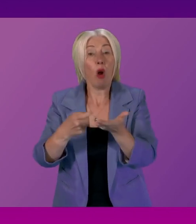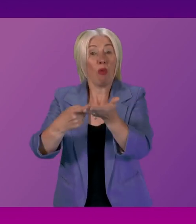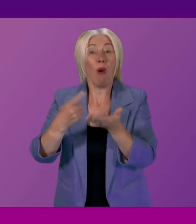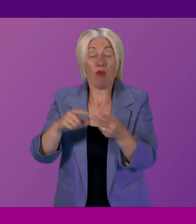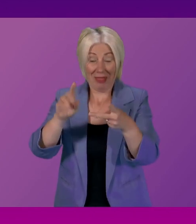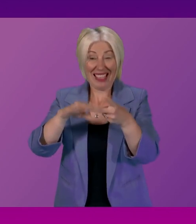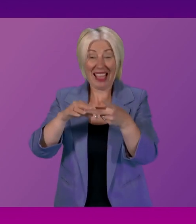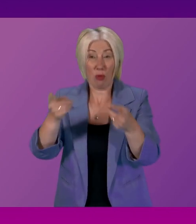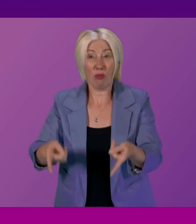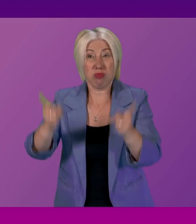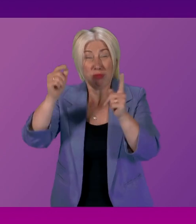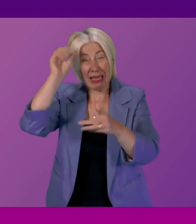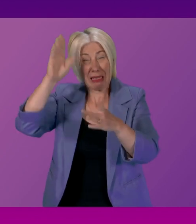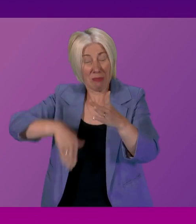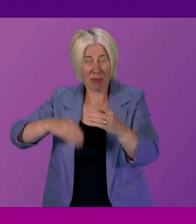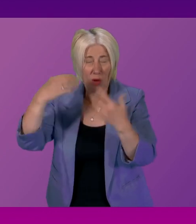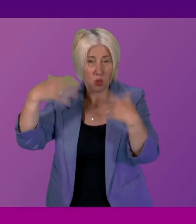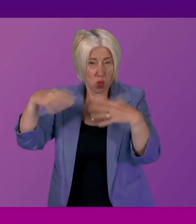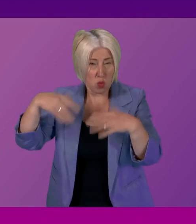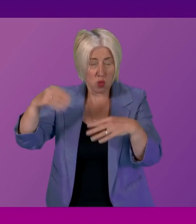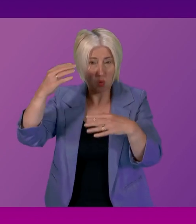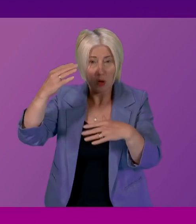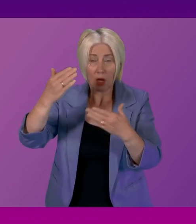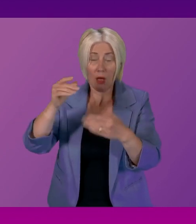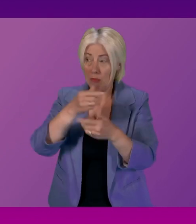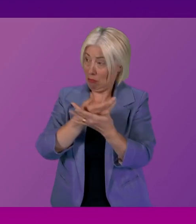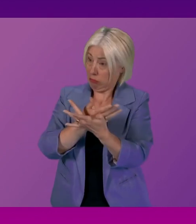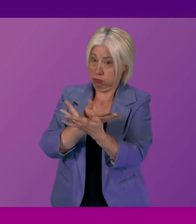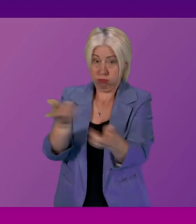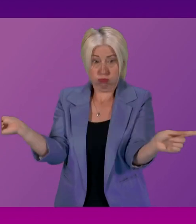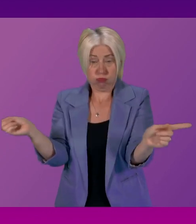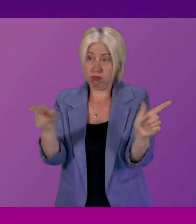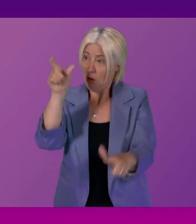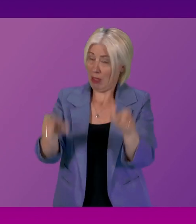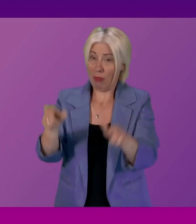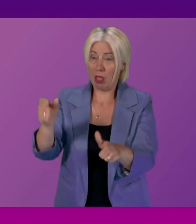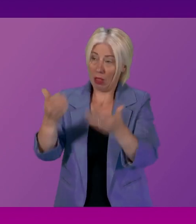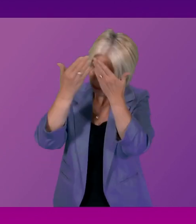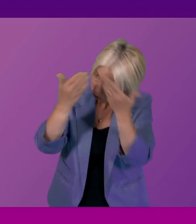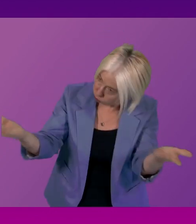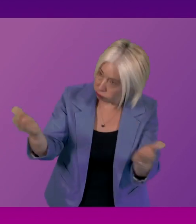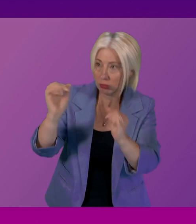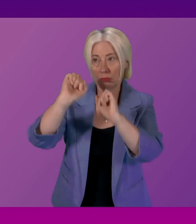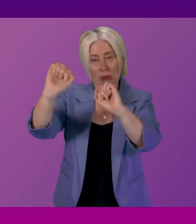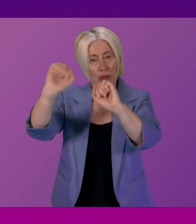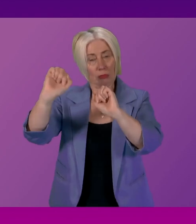judge and, I think, a judge who commands wide respect right across the political spectrum.